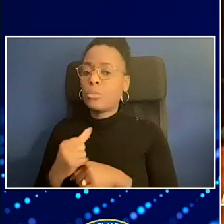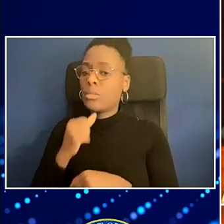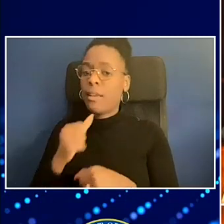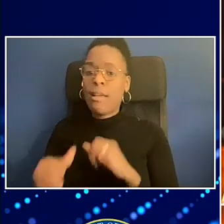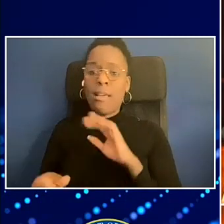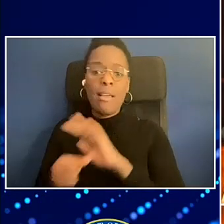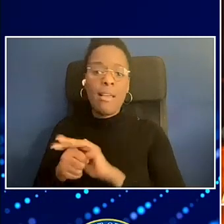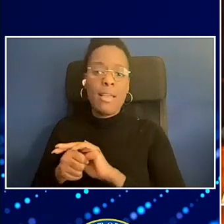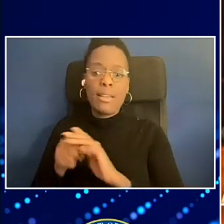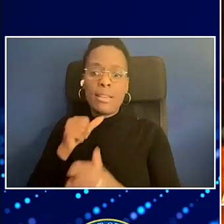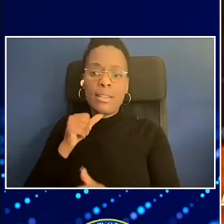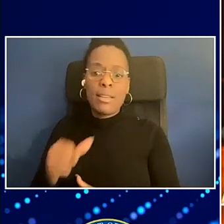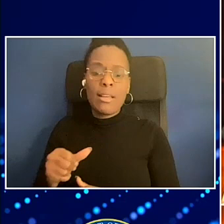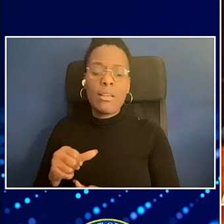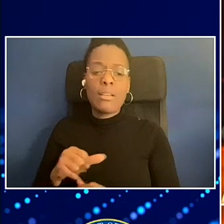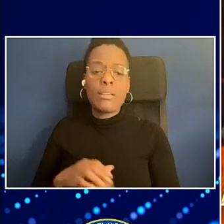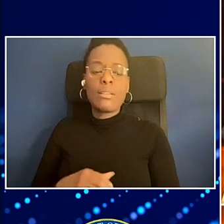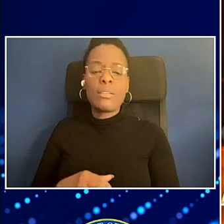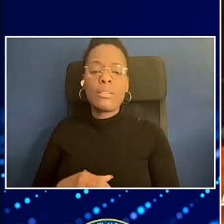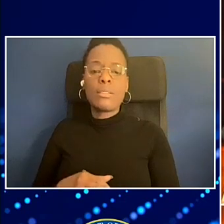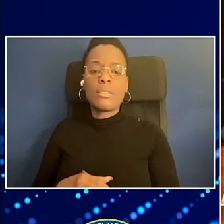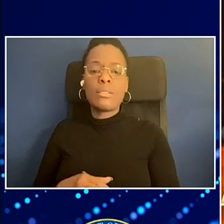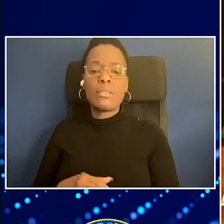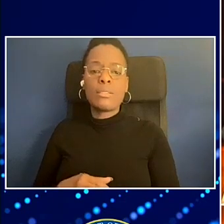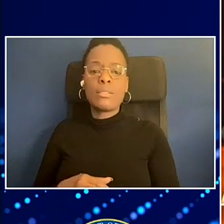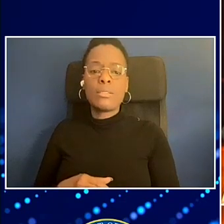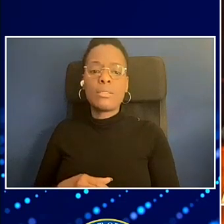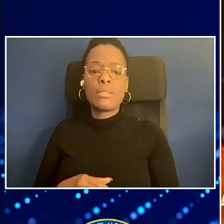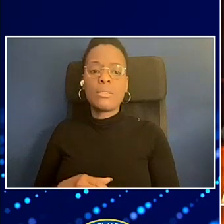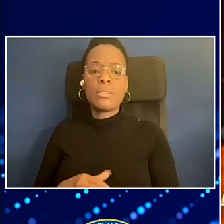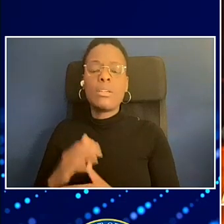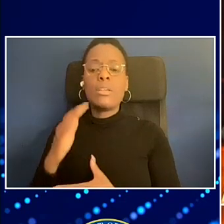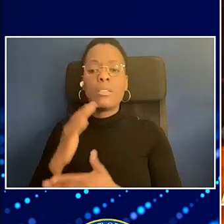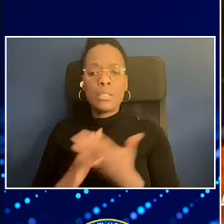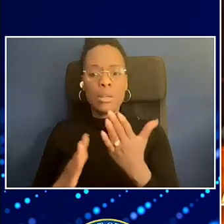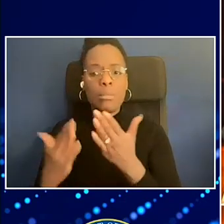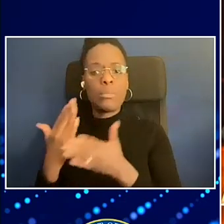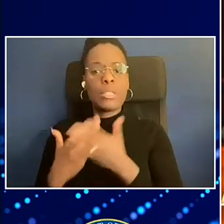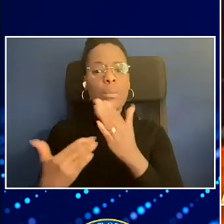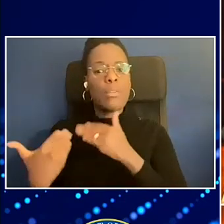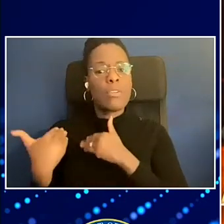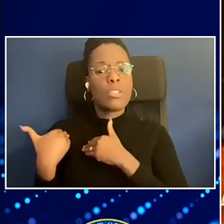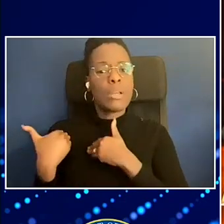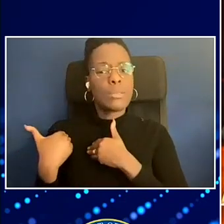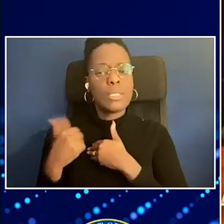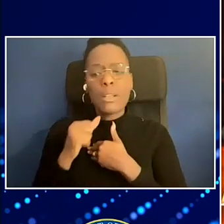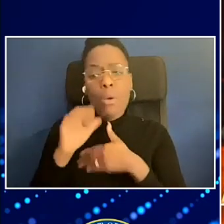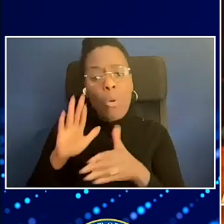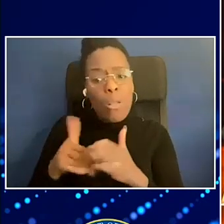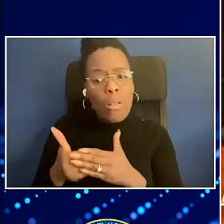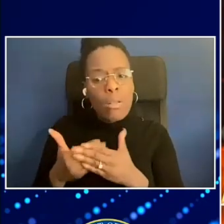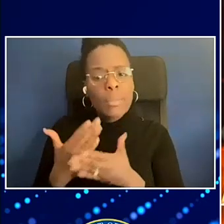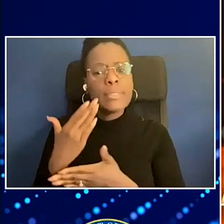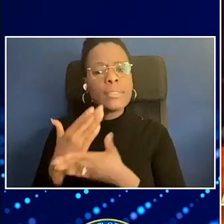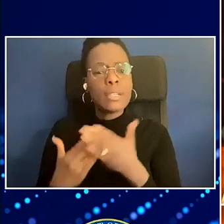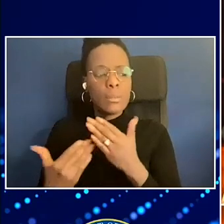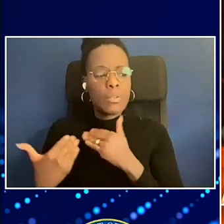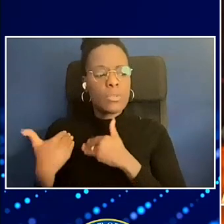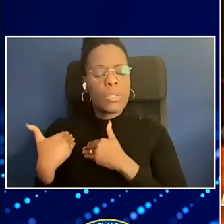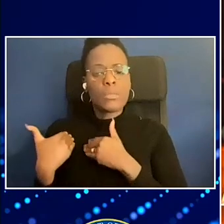So I think it's- you know, some of the responsibility. I'm not saying all of it, alright, goes into students' behalf, but